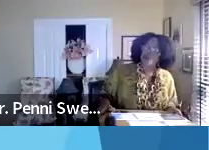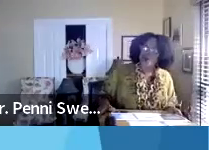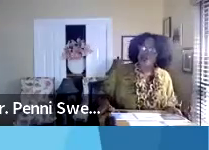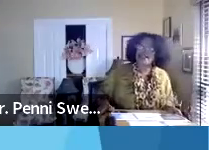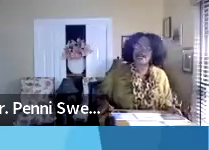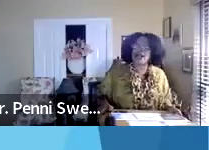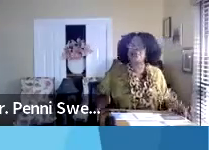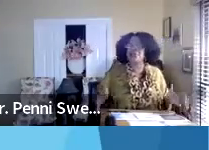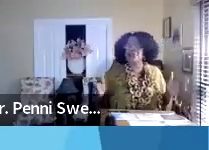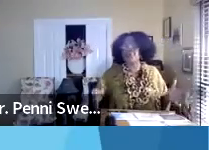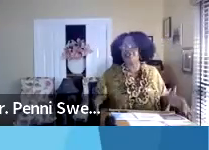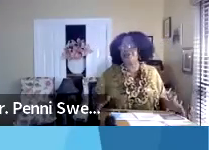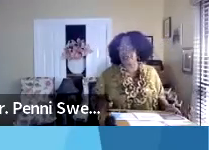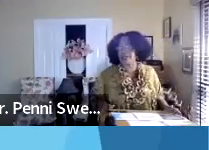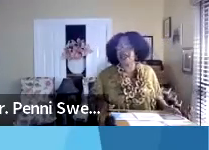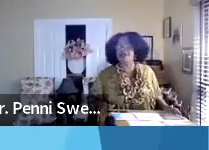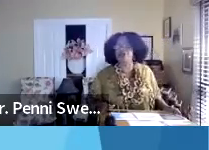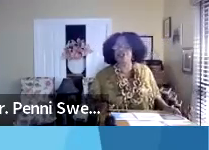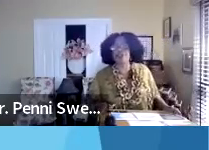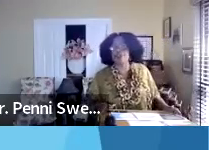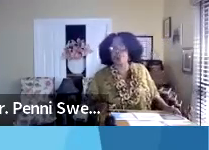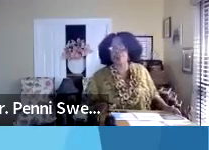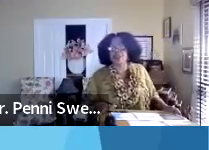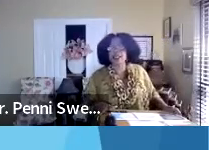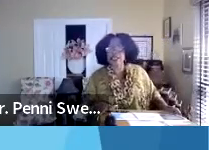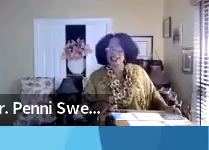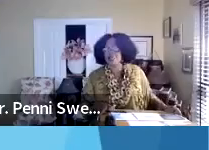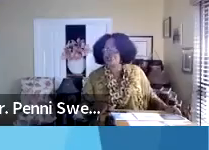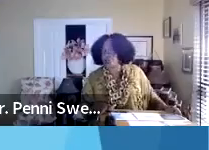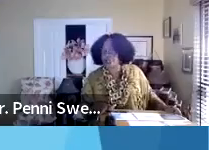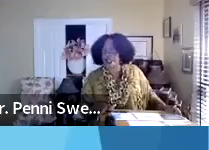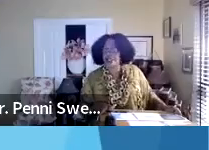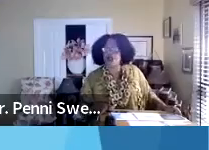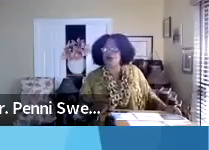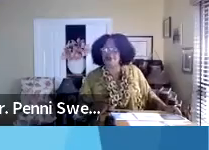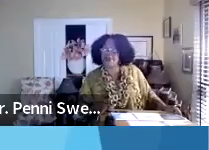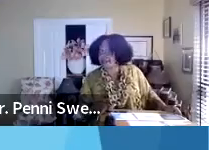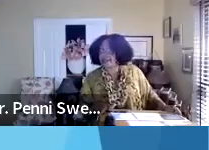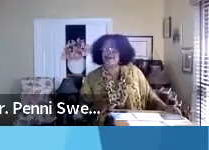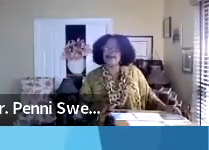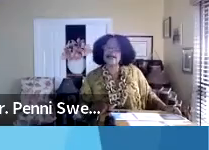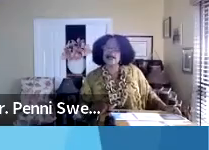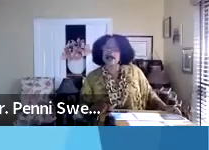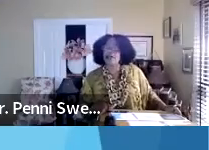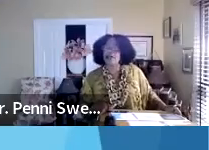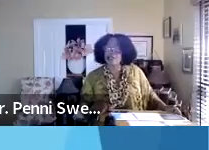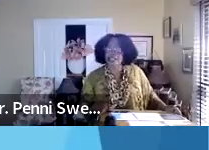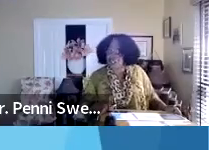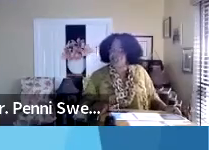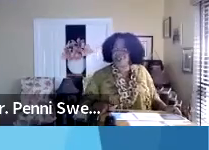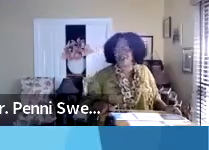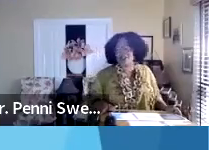In order for us to deliver the statewide sessions, it takes a whole lot of folks. So we honor